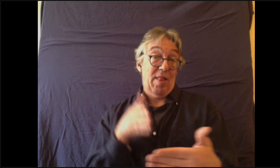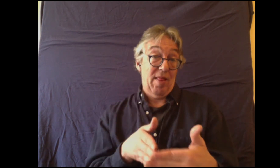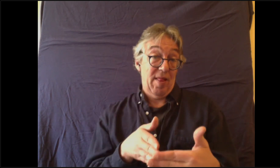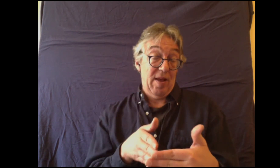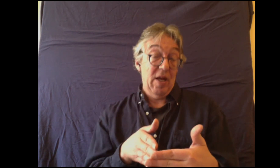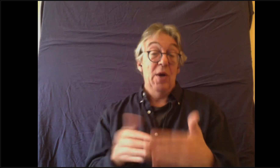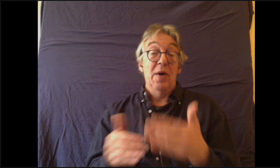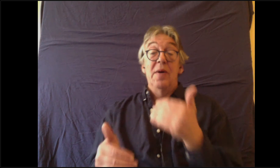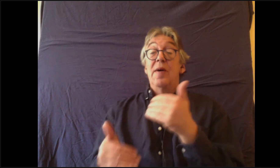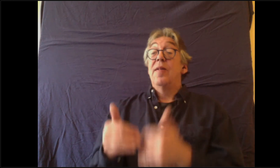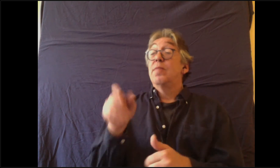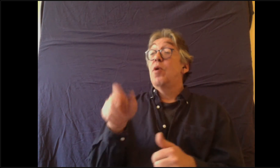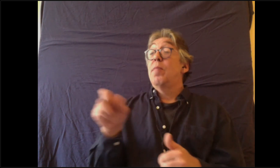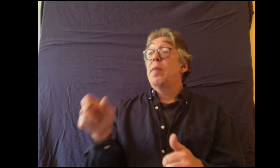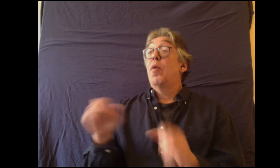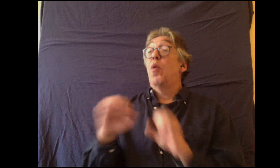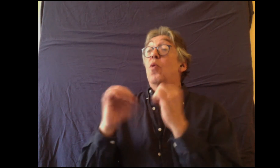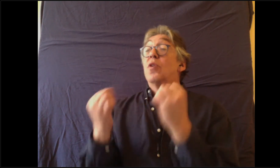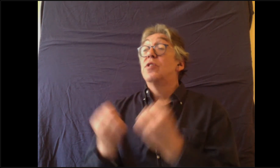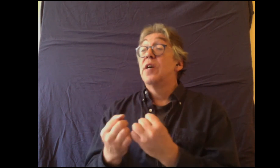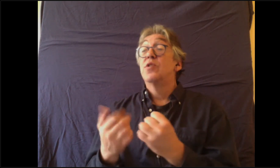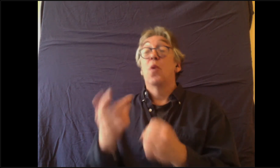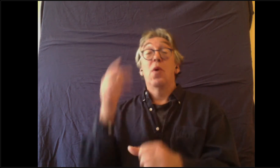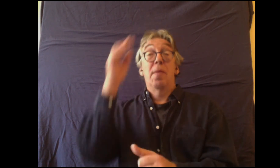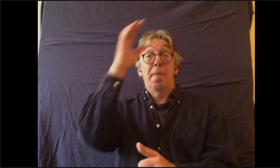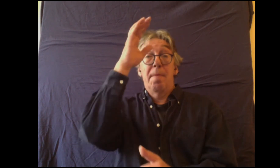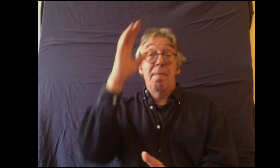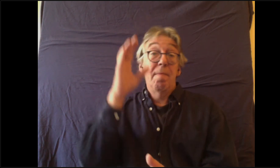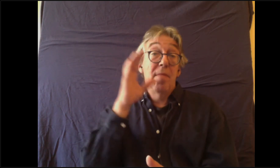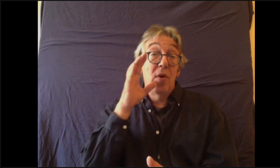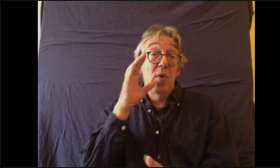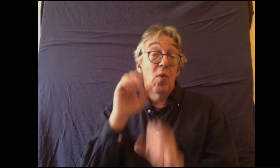whether it's women's rights groups, DPOs, parents organizations,